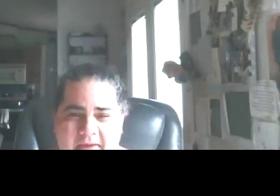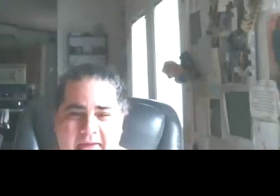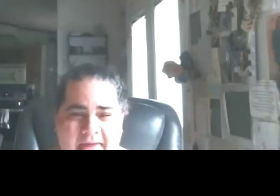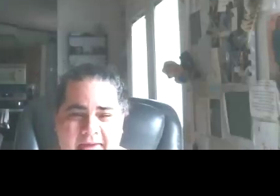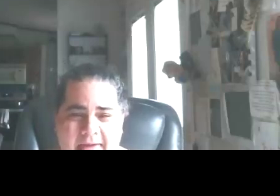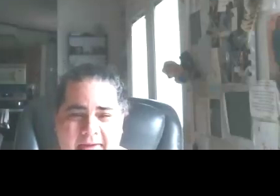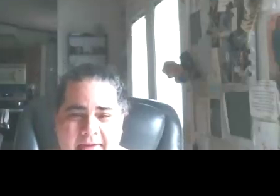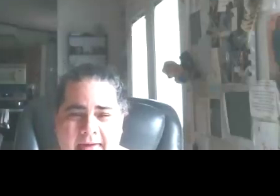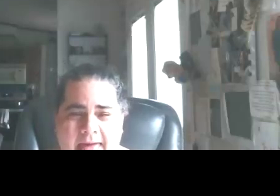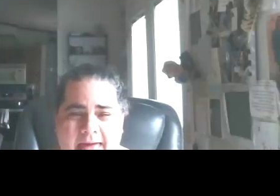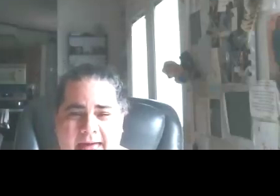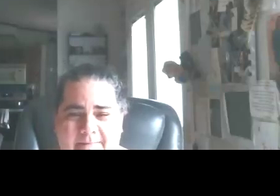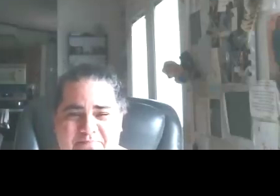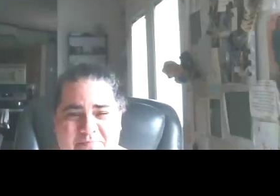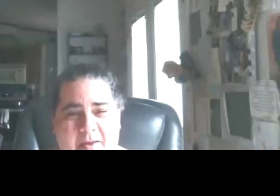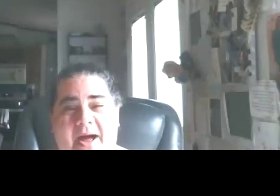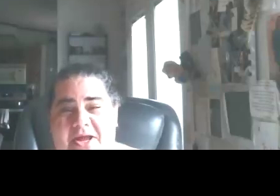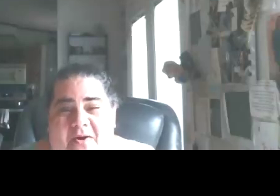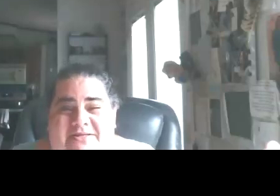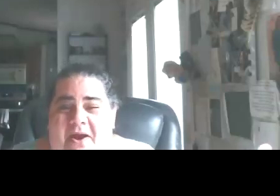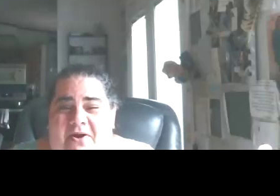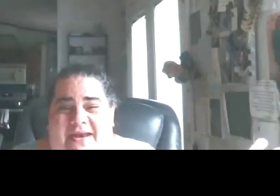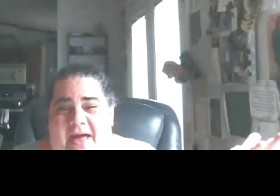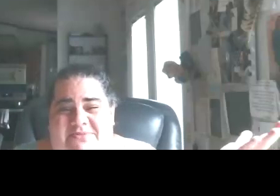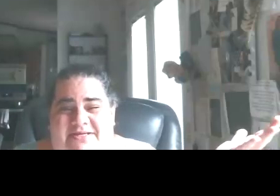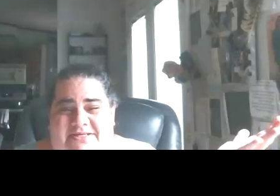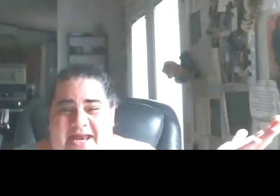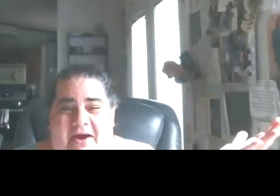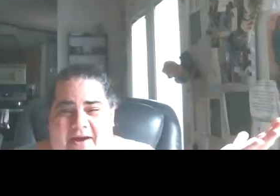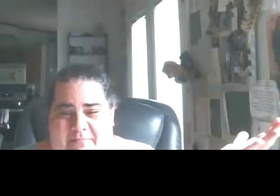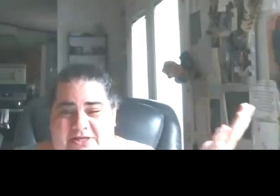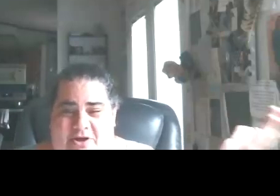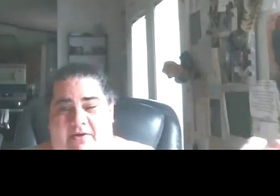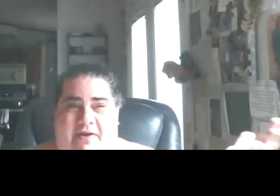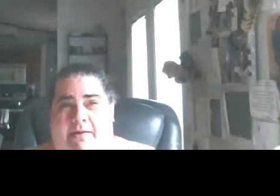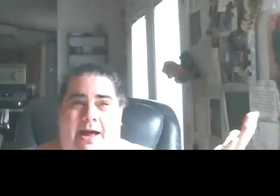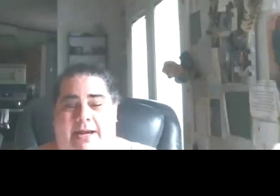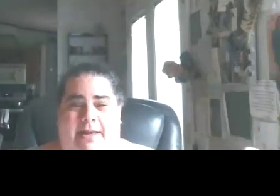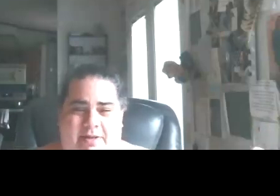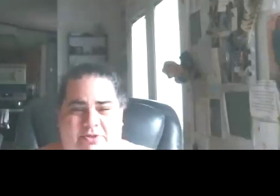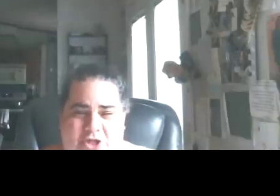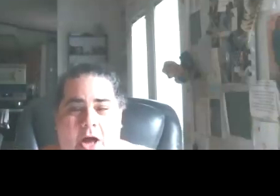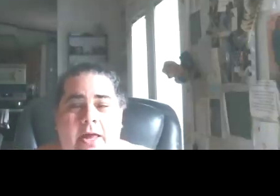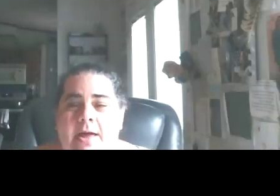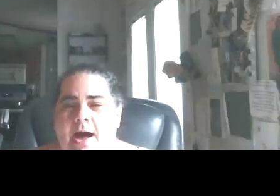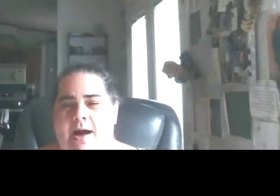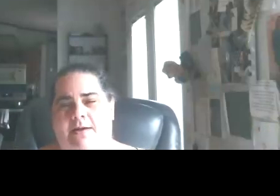Don Dew: happy with that. But you know. Don Dew: I mean. Elissa w/ APRIL: You know it's better than empty dead air, and me trying to figure out how to get people to talk.